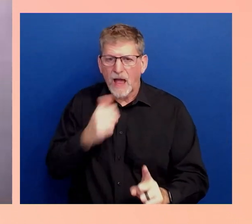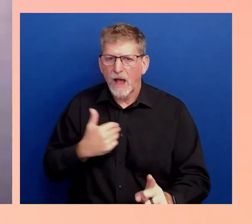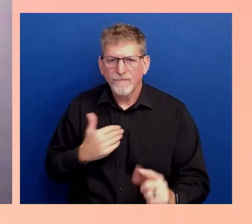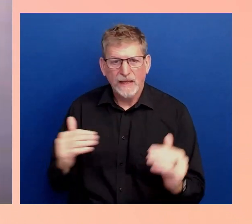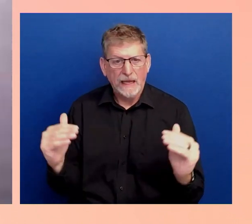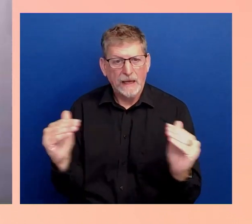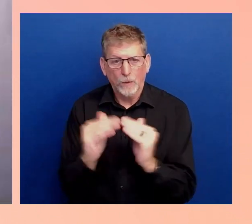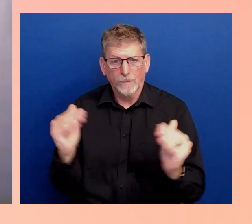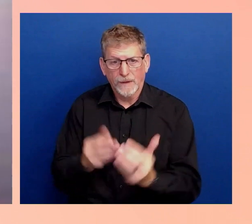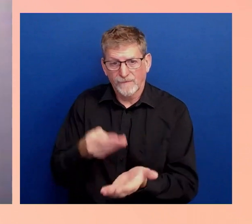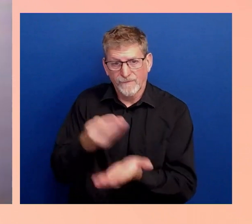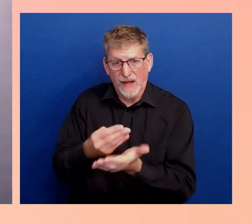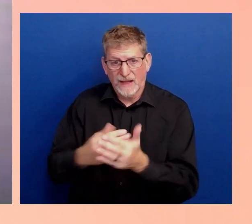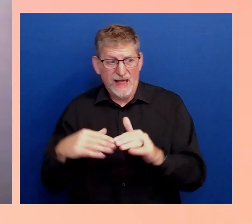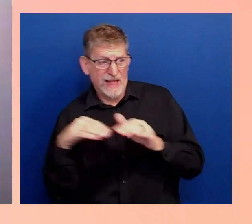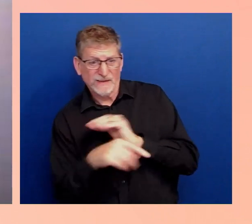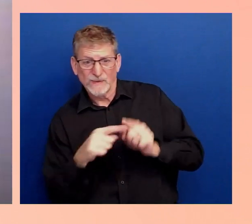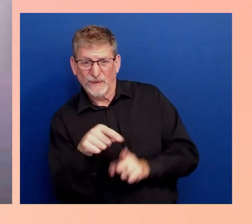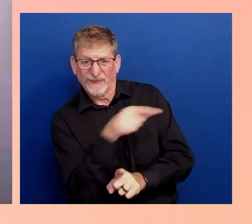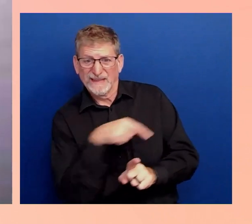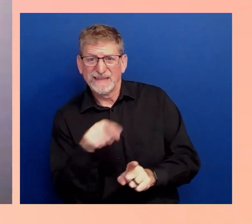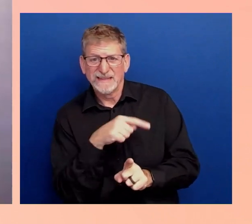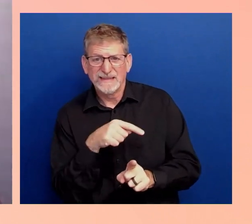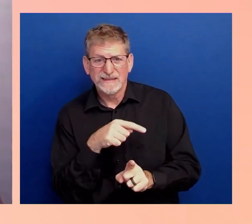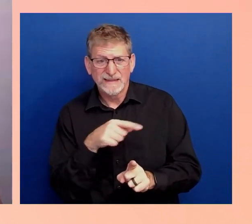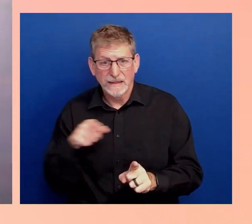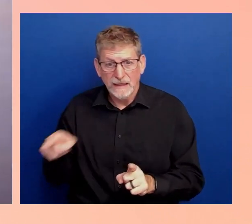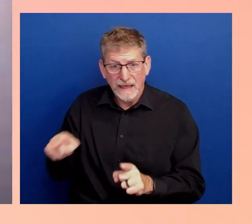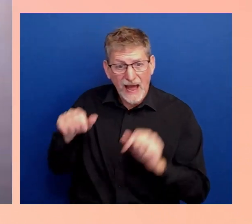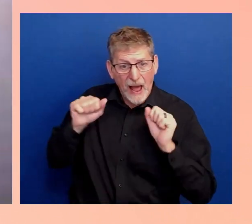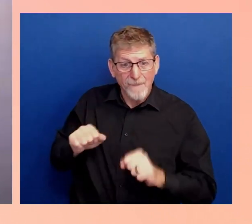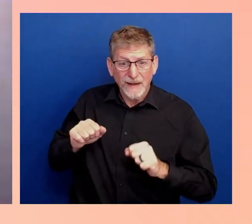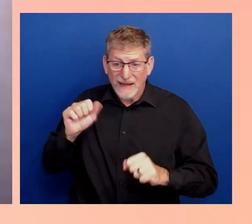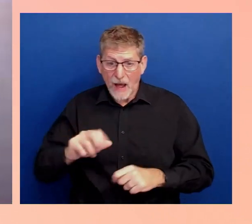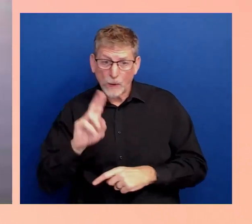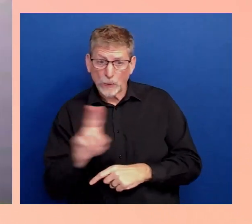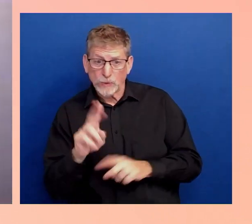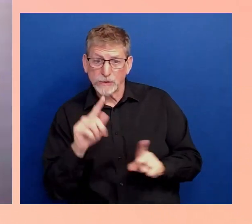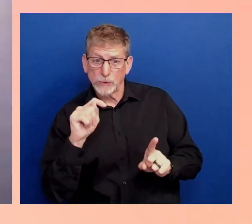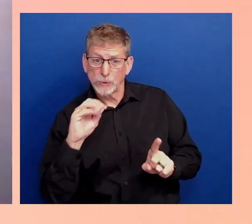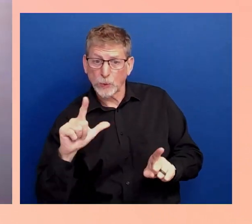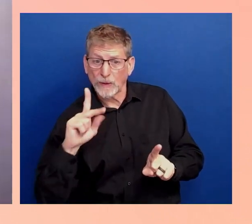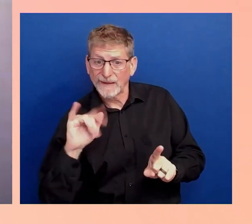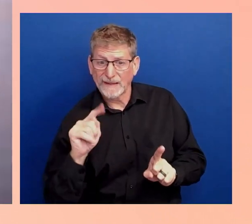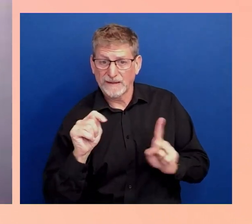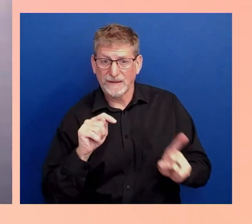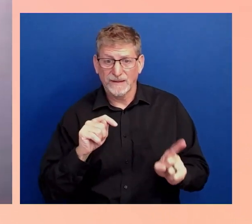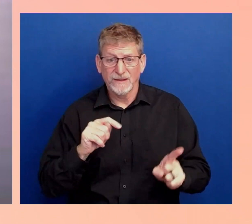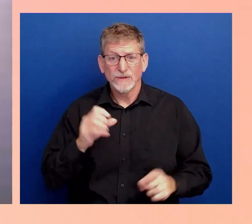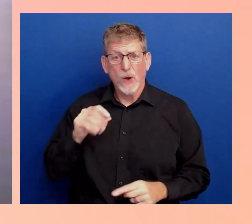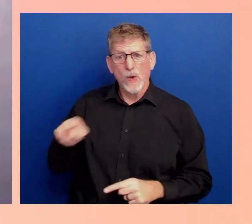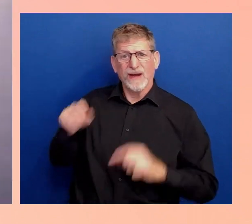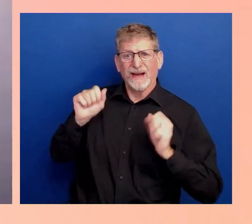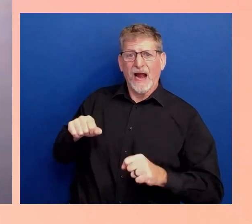to be able to use the toolkit. I just really love that we're helping